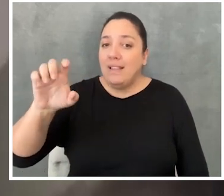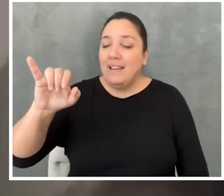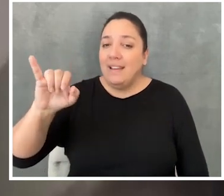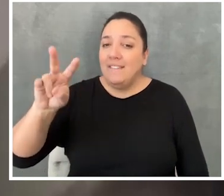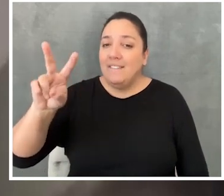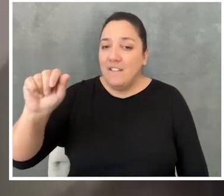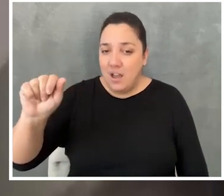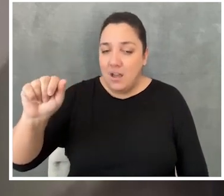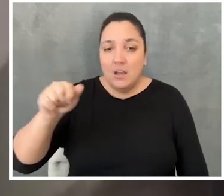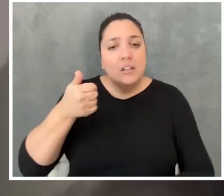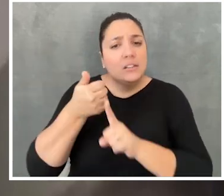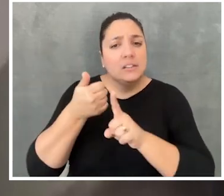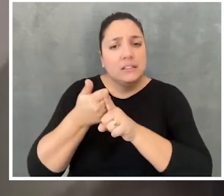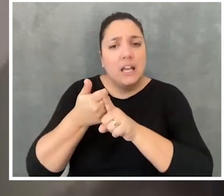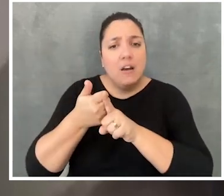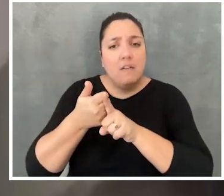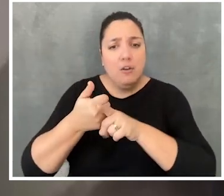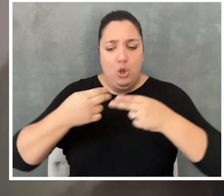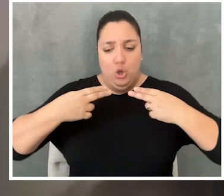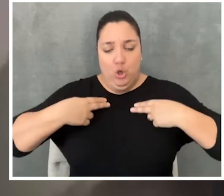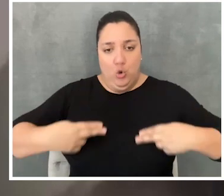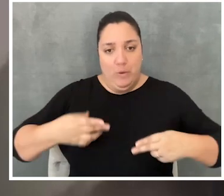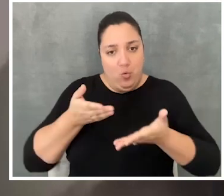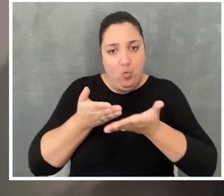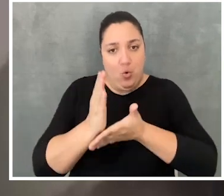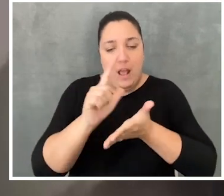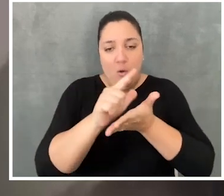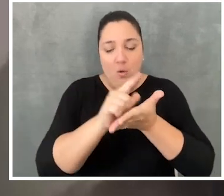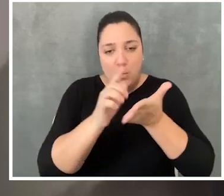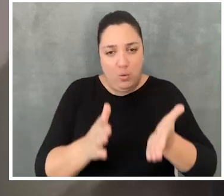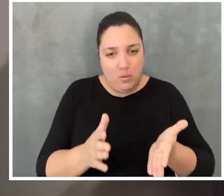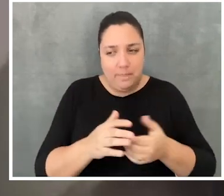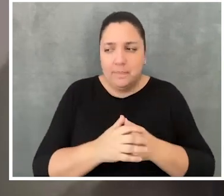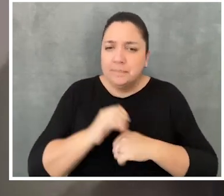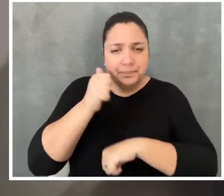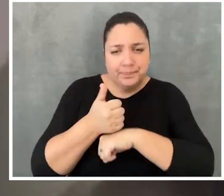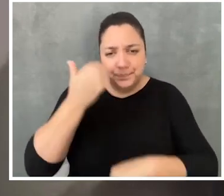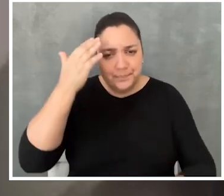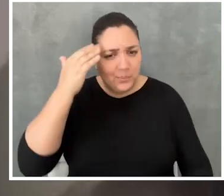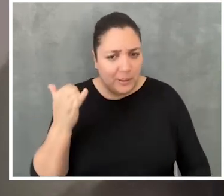And she founded the organization because she saw a gap